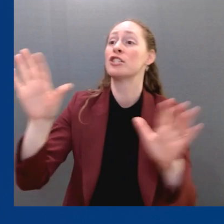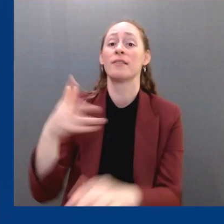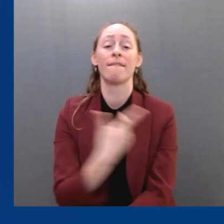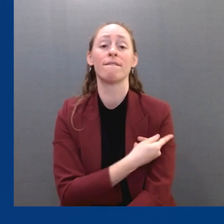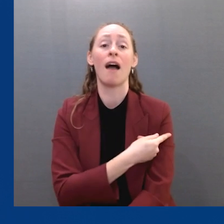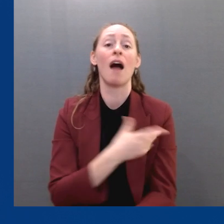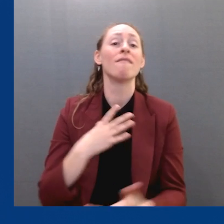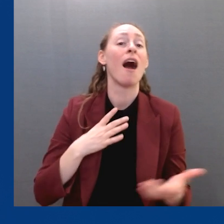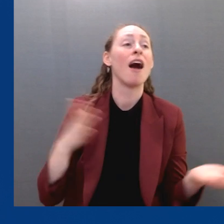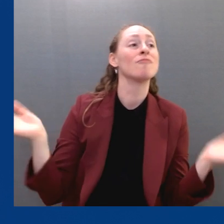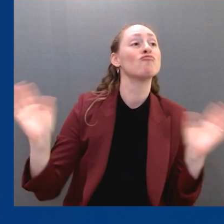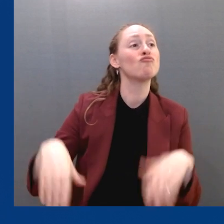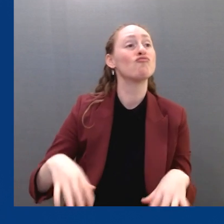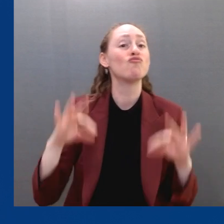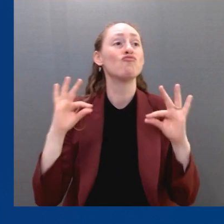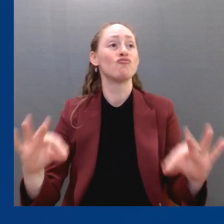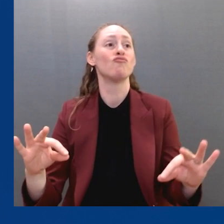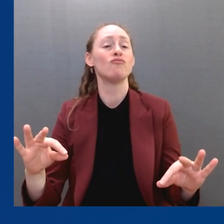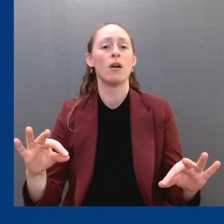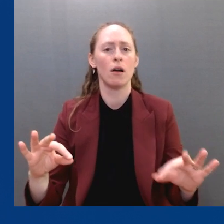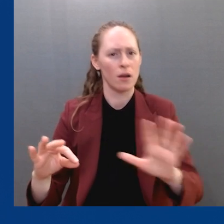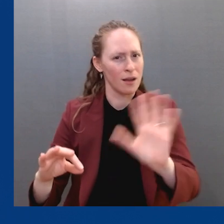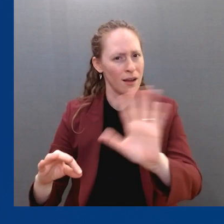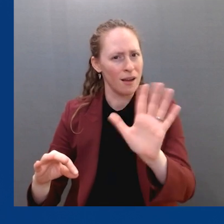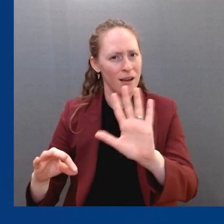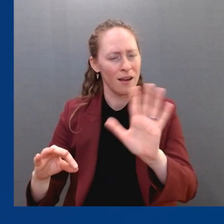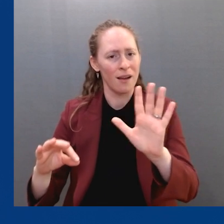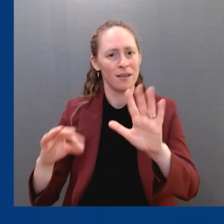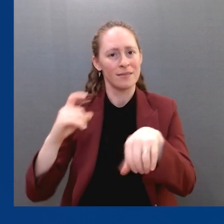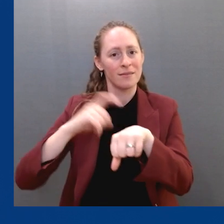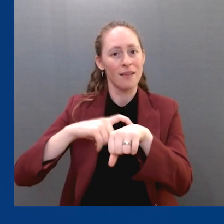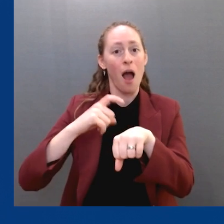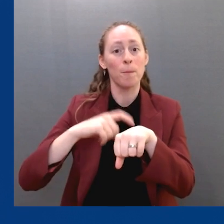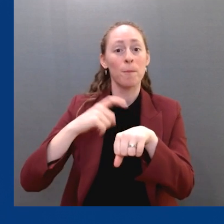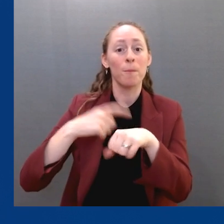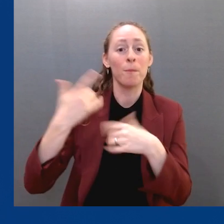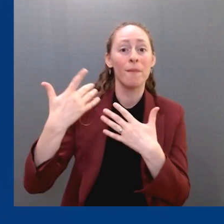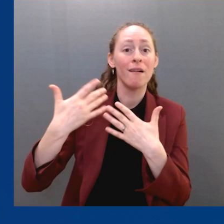to date with COVID-19 vaccines as primary vaccines